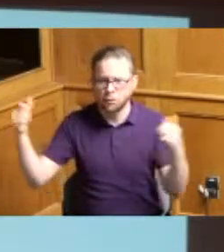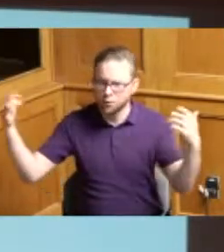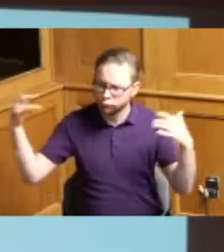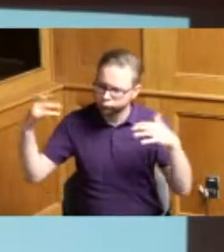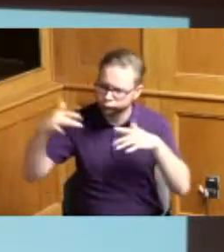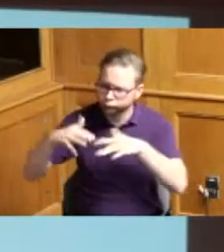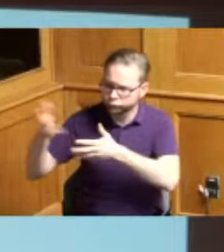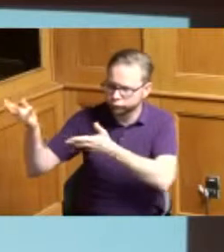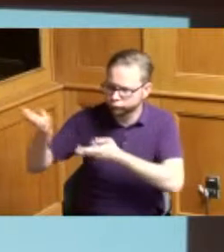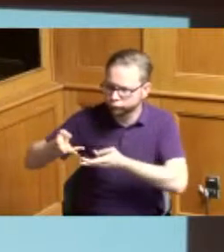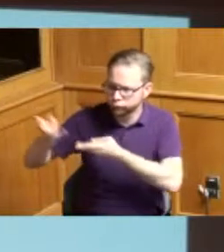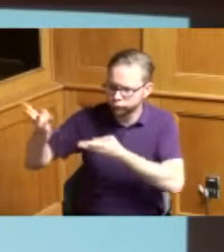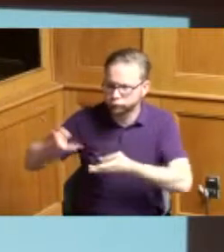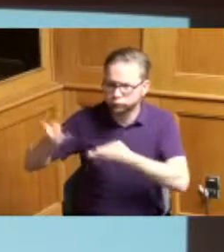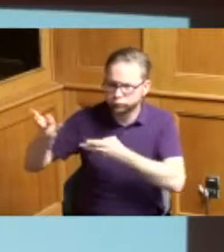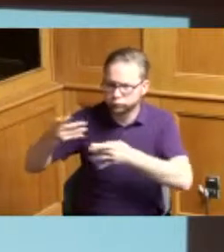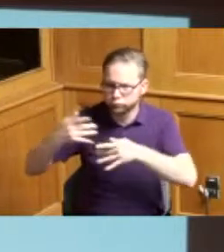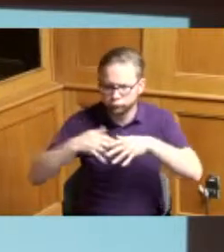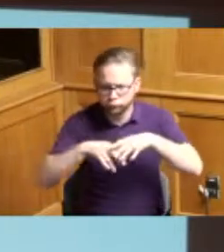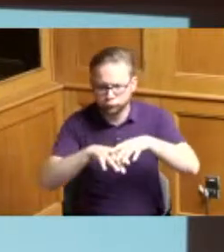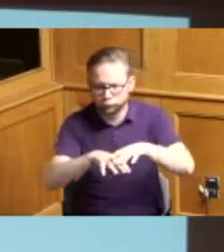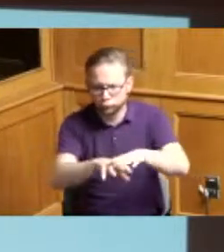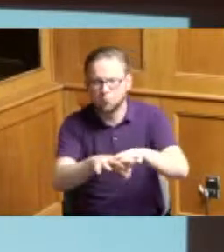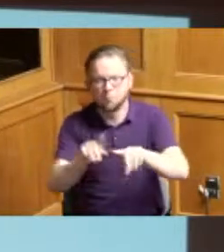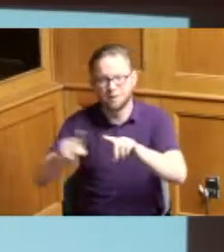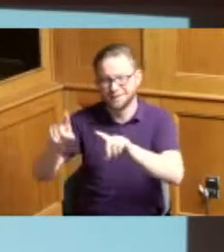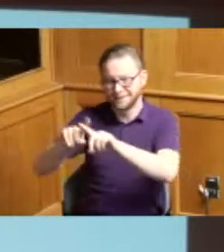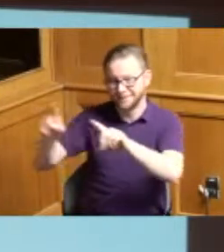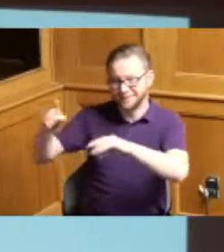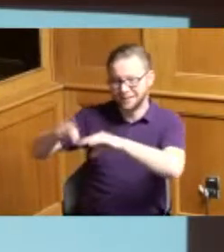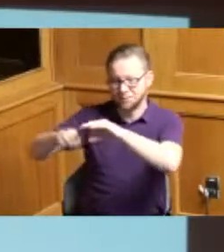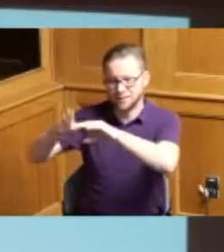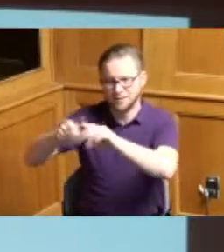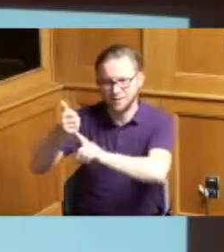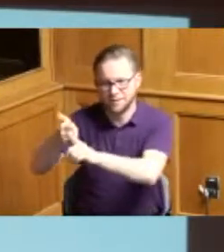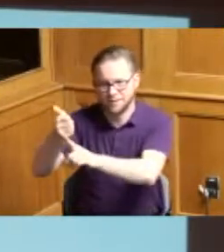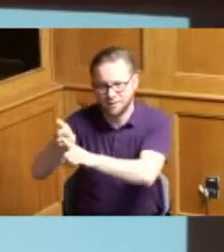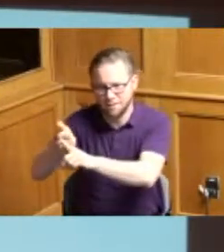treatment facility the treatment facility has only certain level of capacity not all the flows can